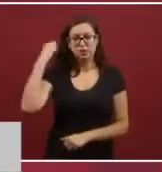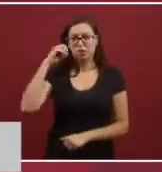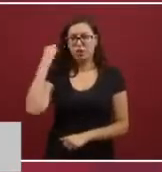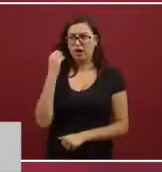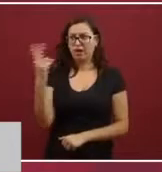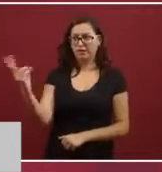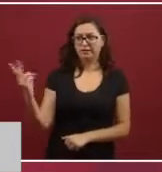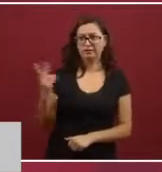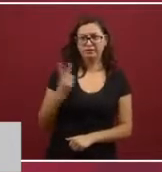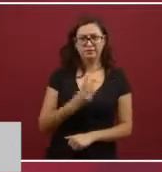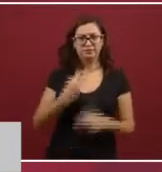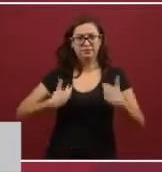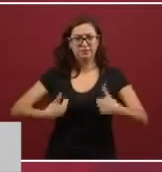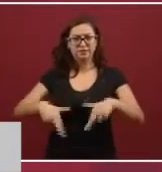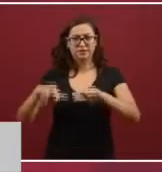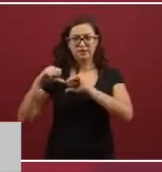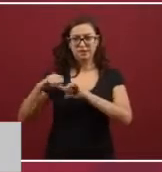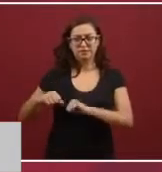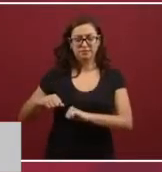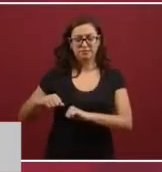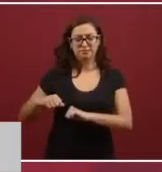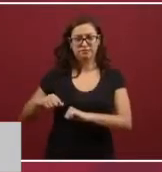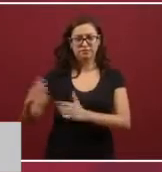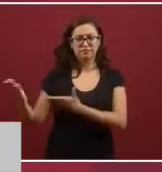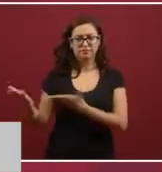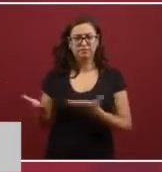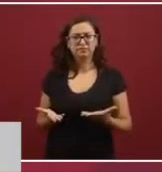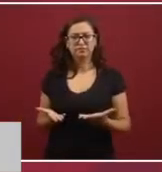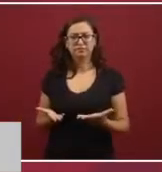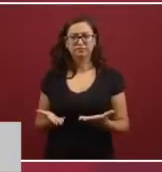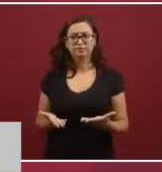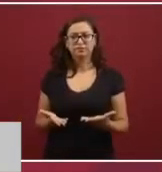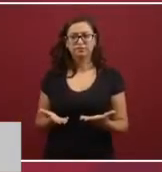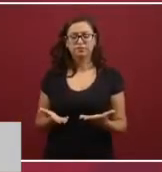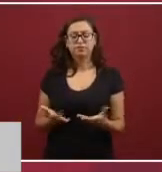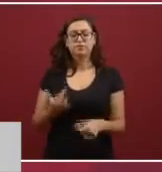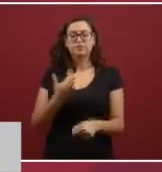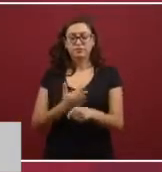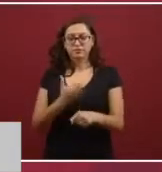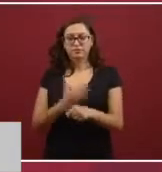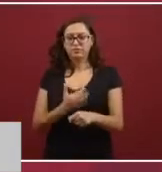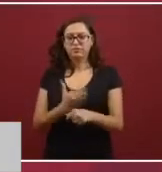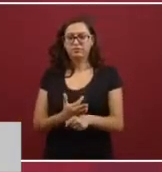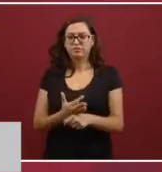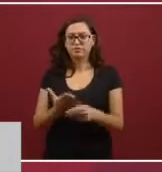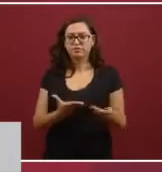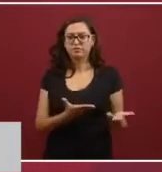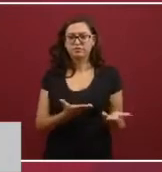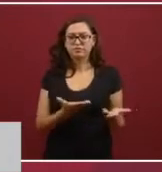Today the President delivers the proceeds of the auction of luxury cars to poor communities in Oaxaca